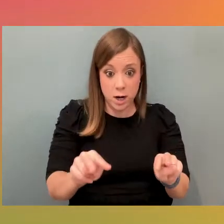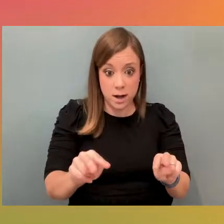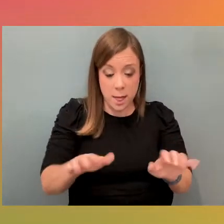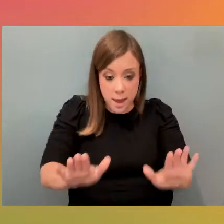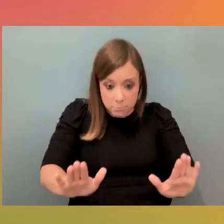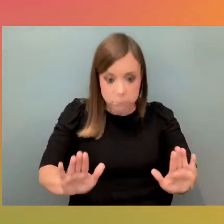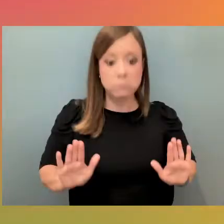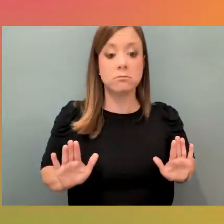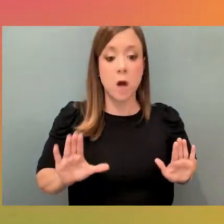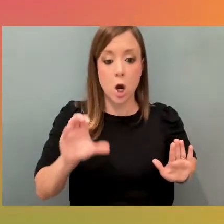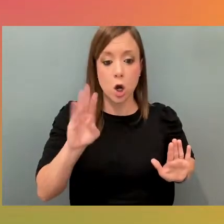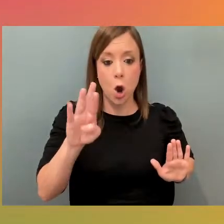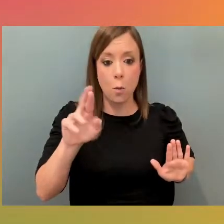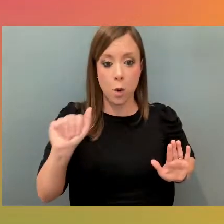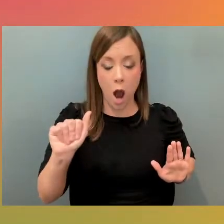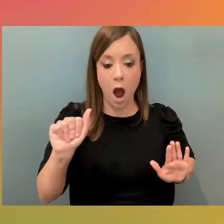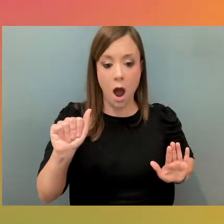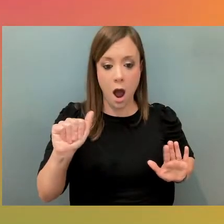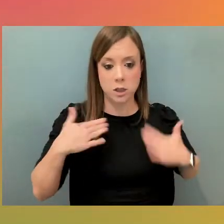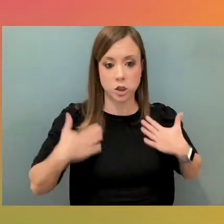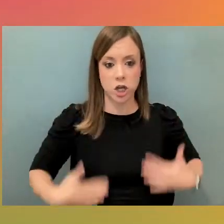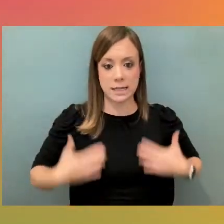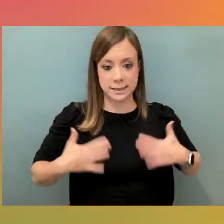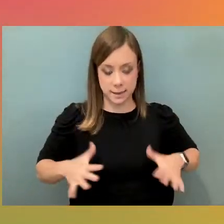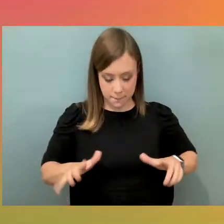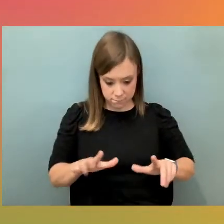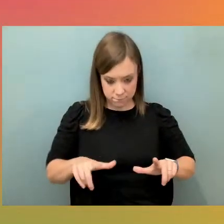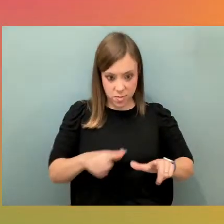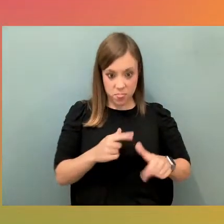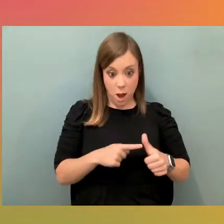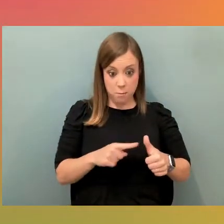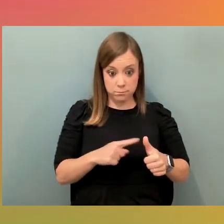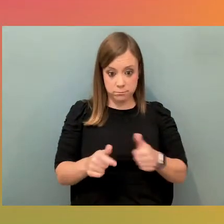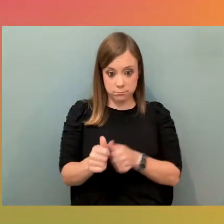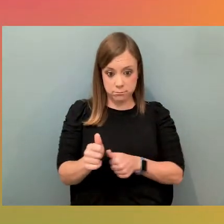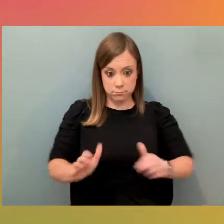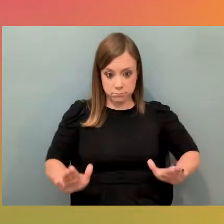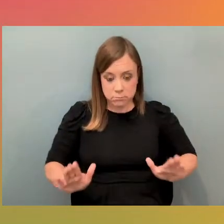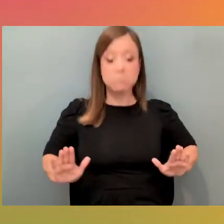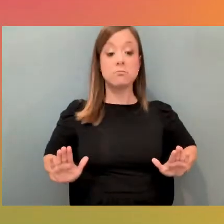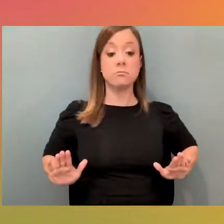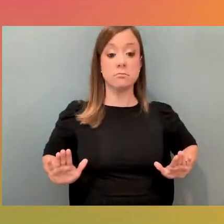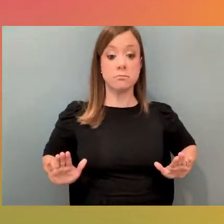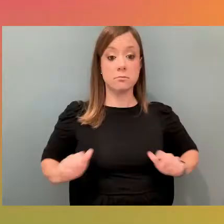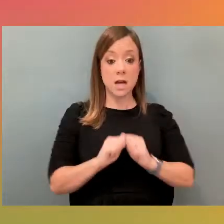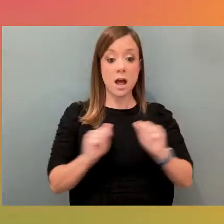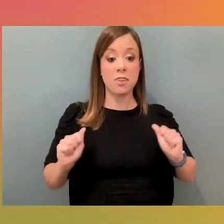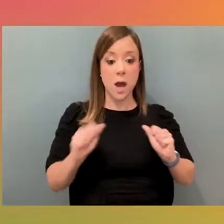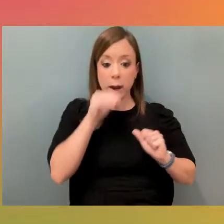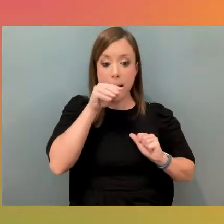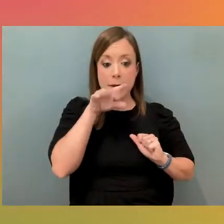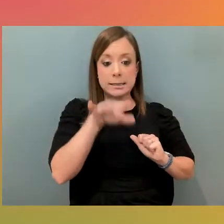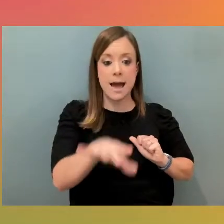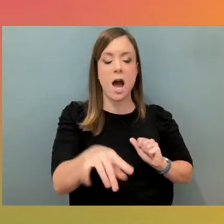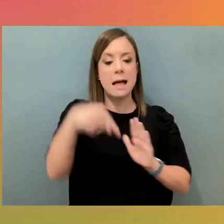AND EXHALE OUT. AND THEN LOOK FORWARD AND SLIDE INTO YOUR COBRA CHEST LANDS IN BETWEEN YOUR THUMBS, LIFT THE